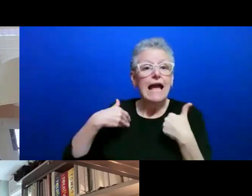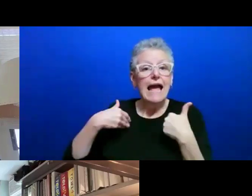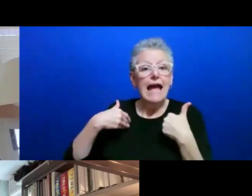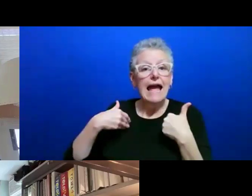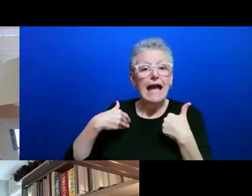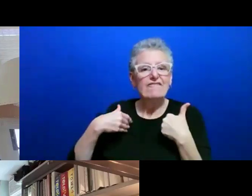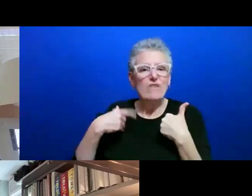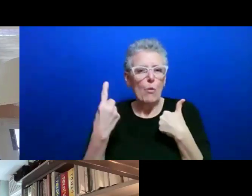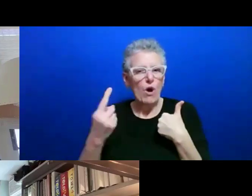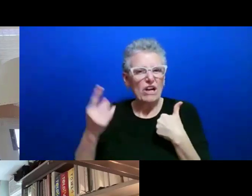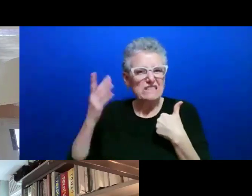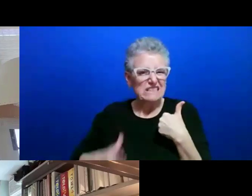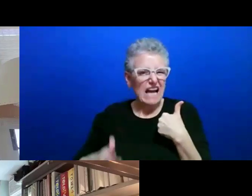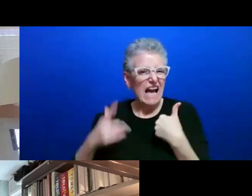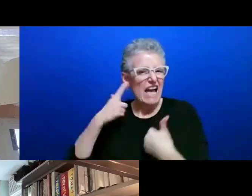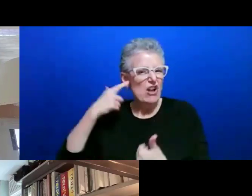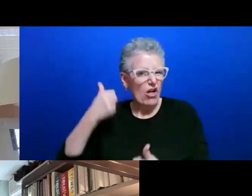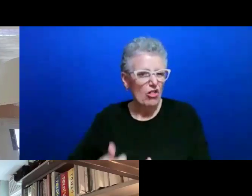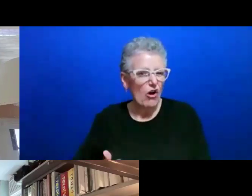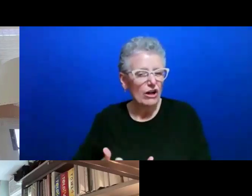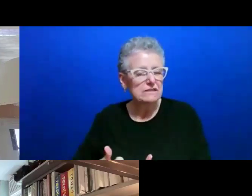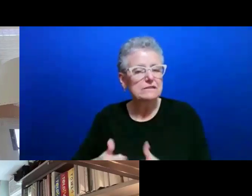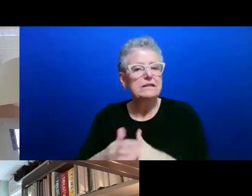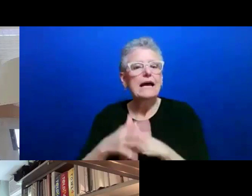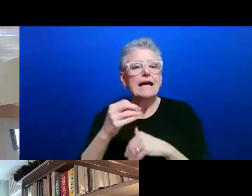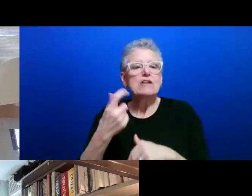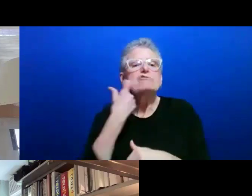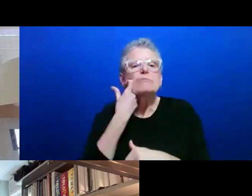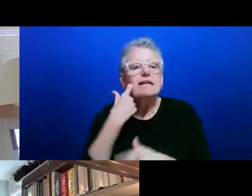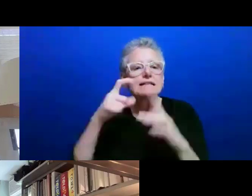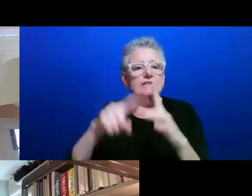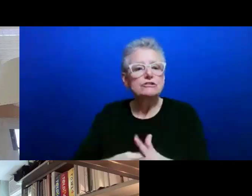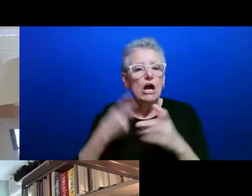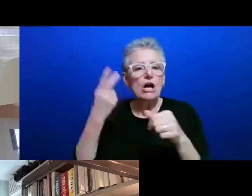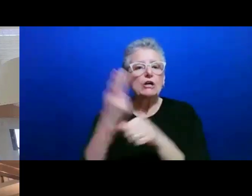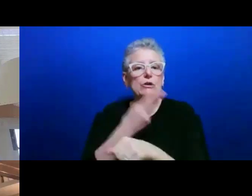and has recently started using an interpreter